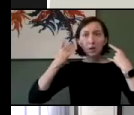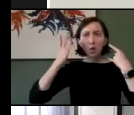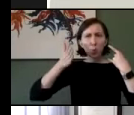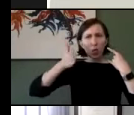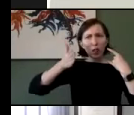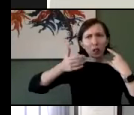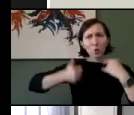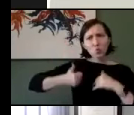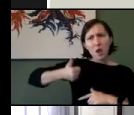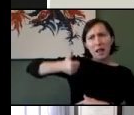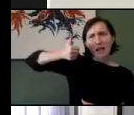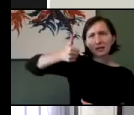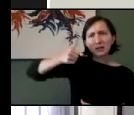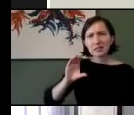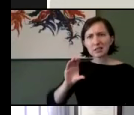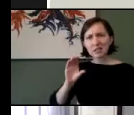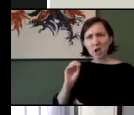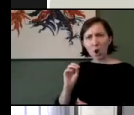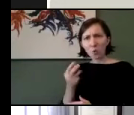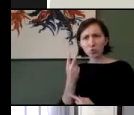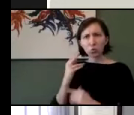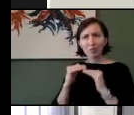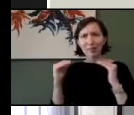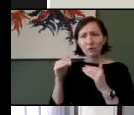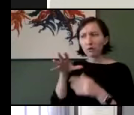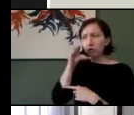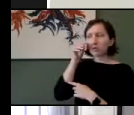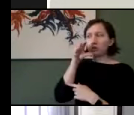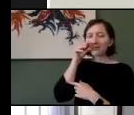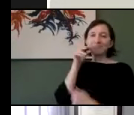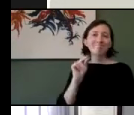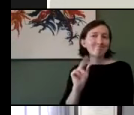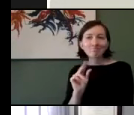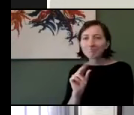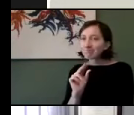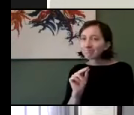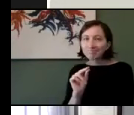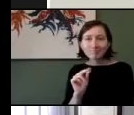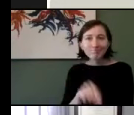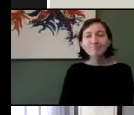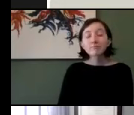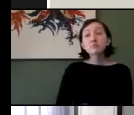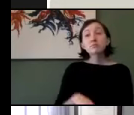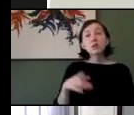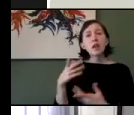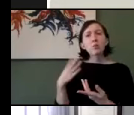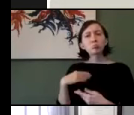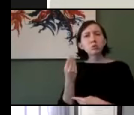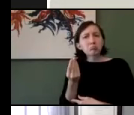CO2 level in the air you breathe. A cloth mask does not provide an air-tight fit